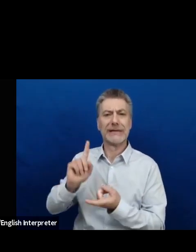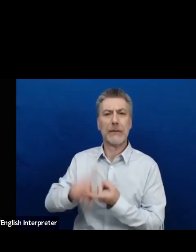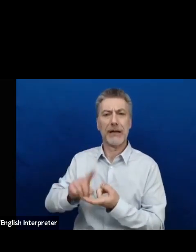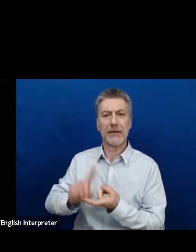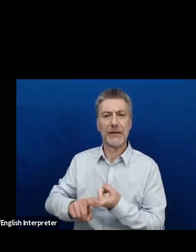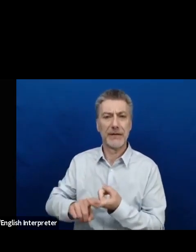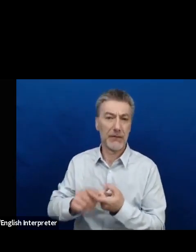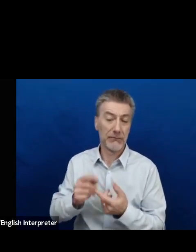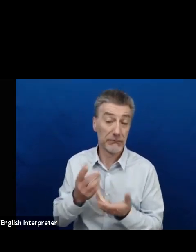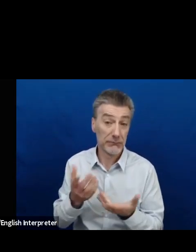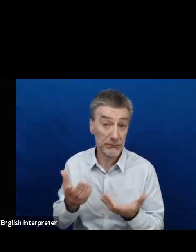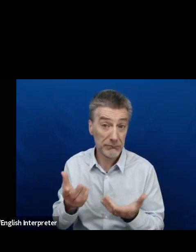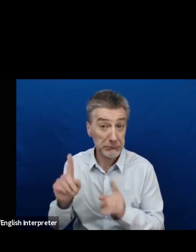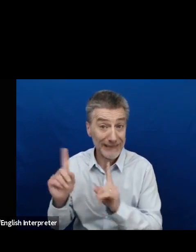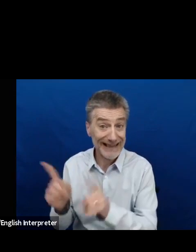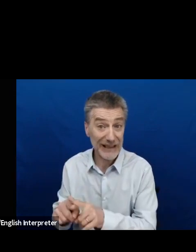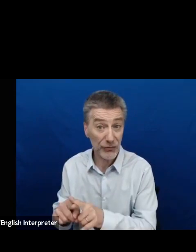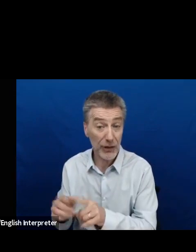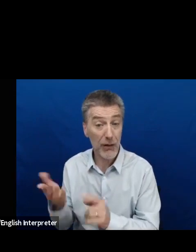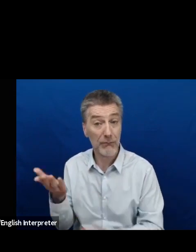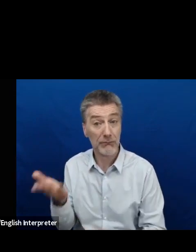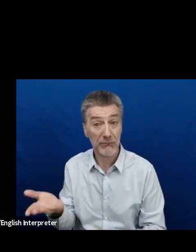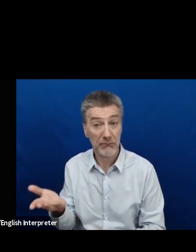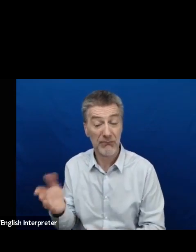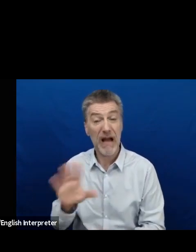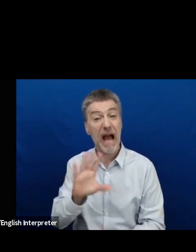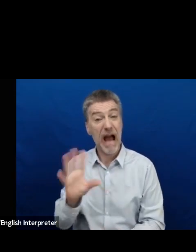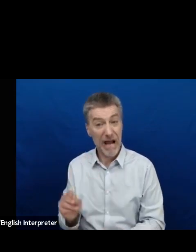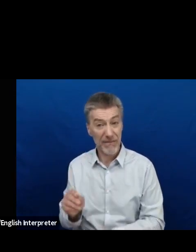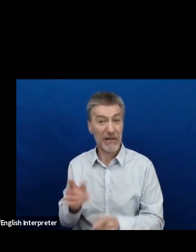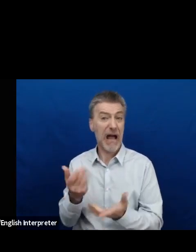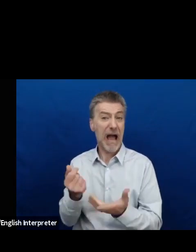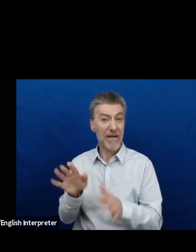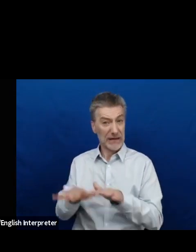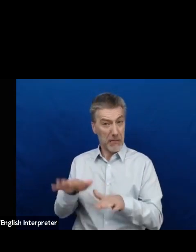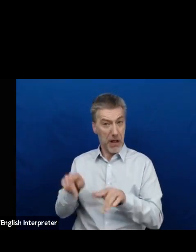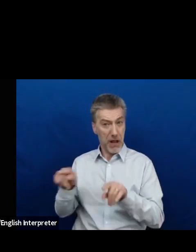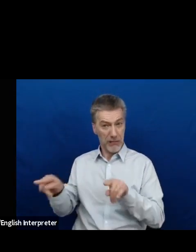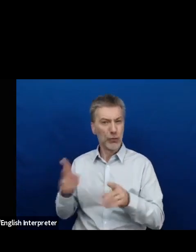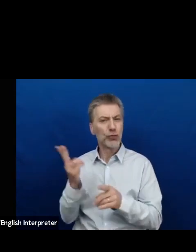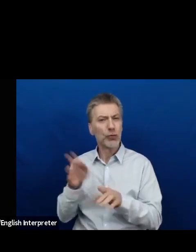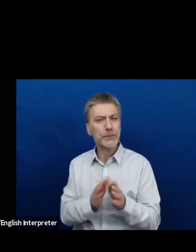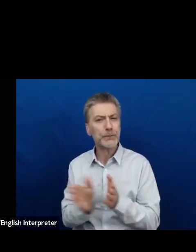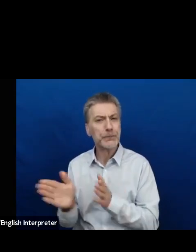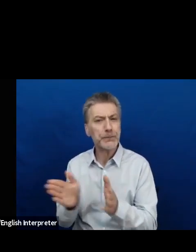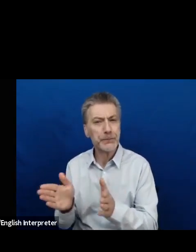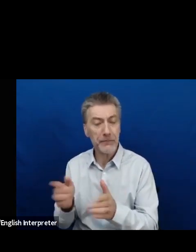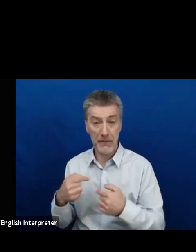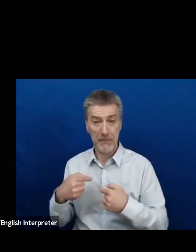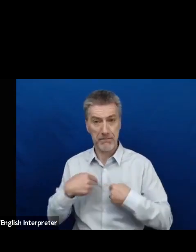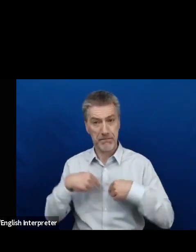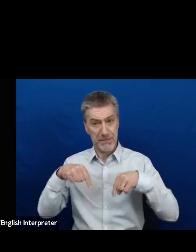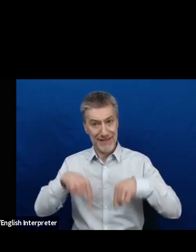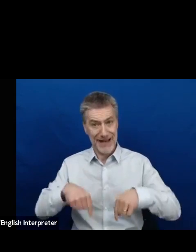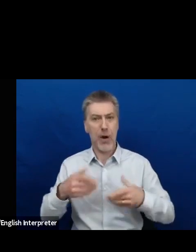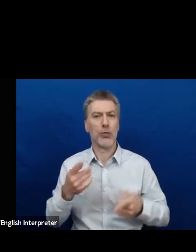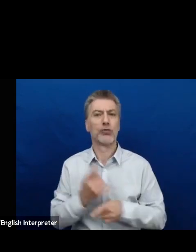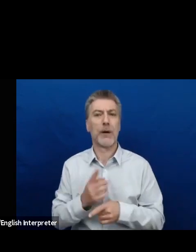. The period from at last 1648 onwards for example is a period of the dominance of Spain and Portugal in the Southern